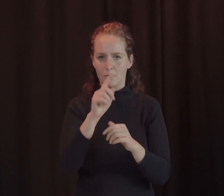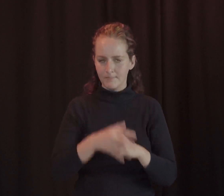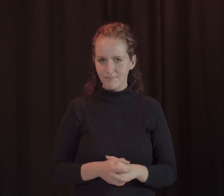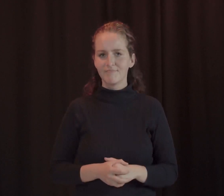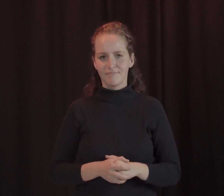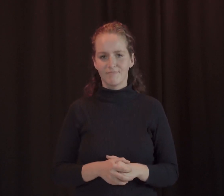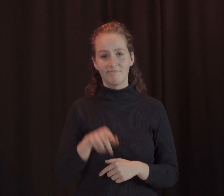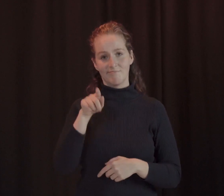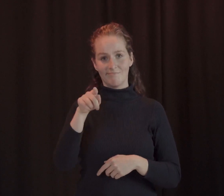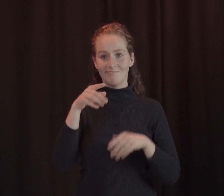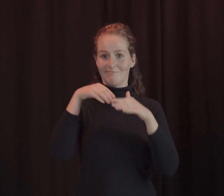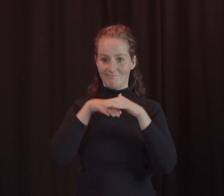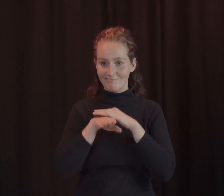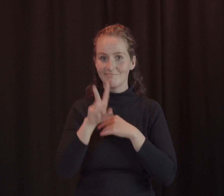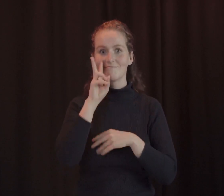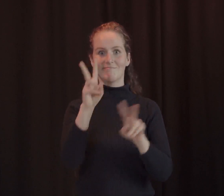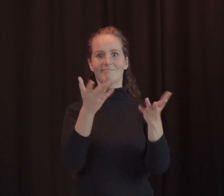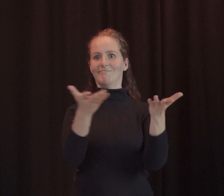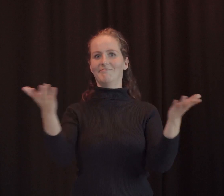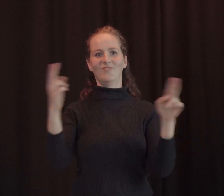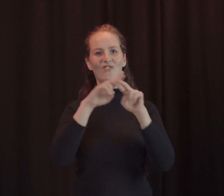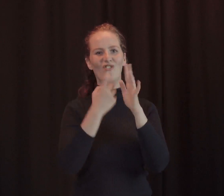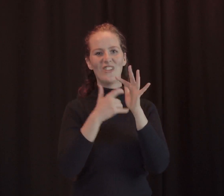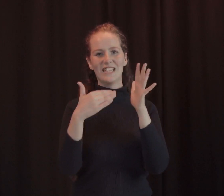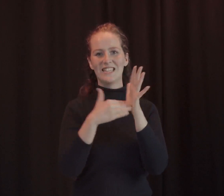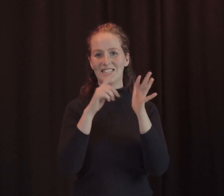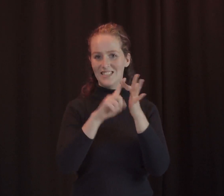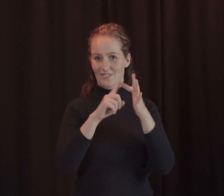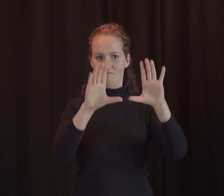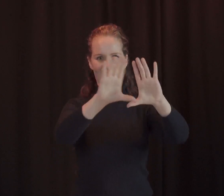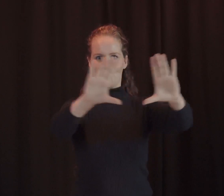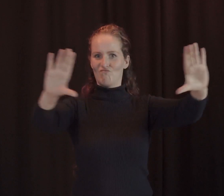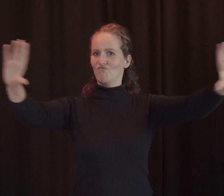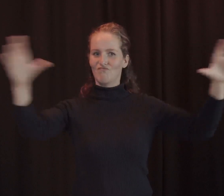For example, when you go into the gallery now, the first thing you encounter